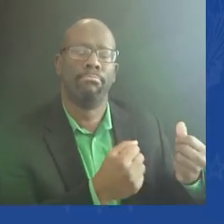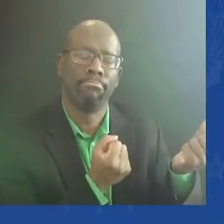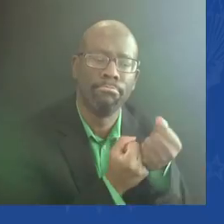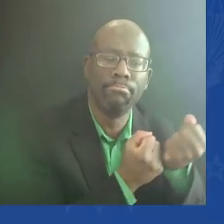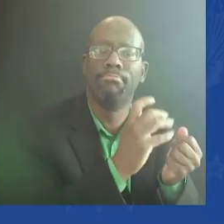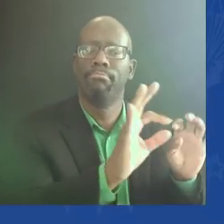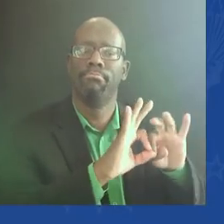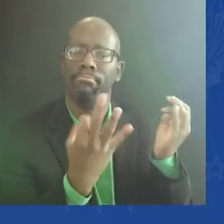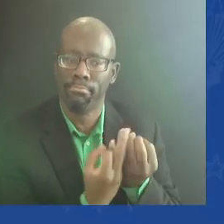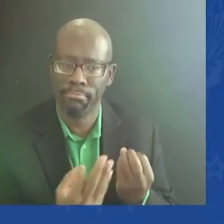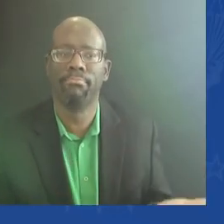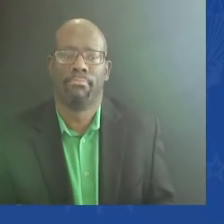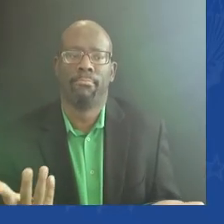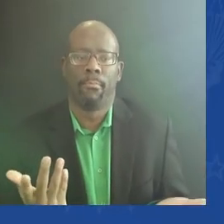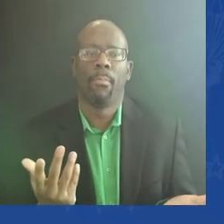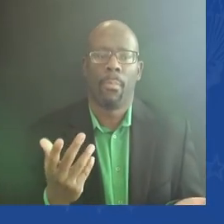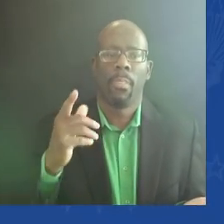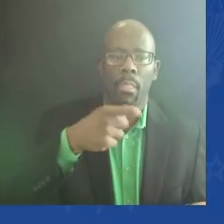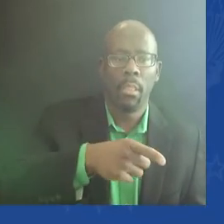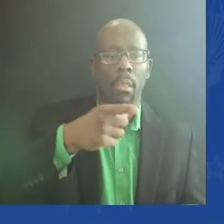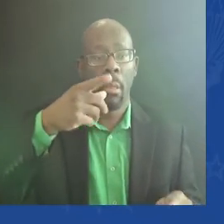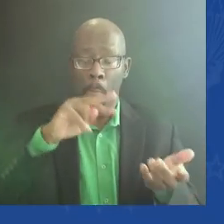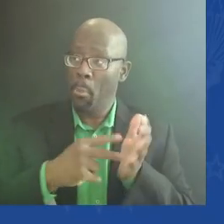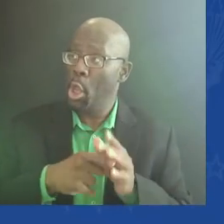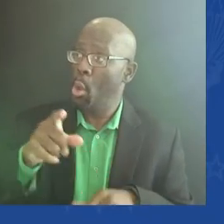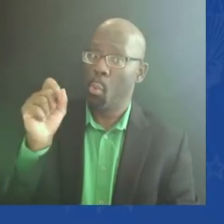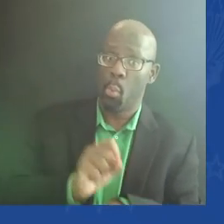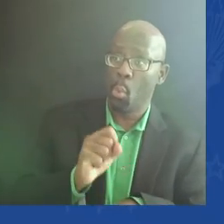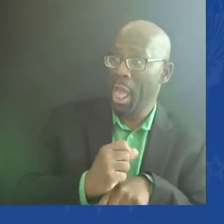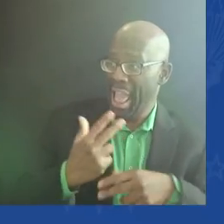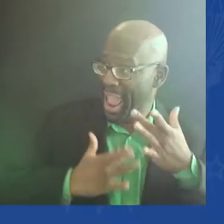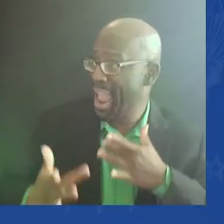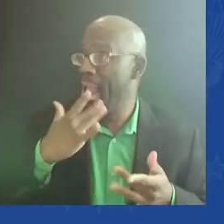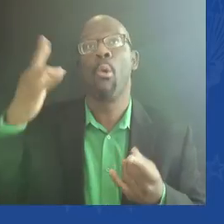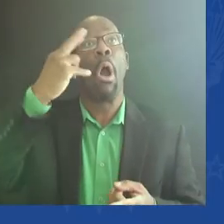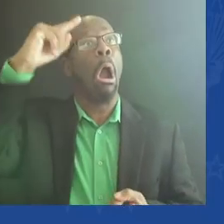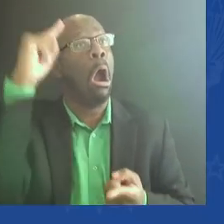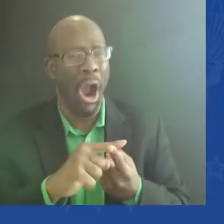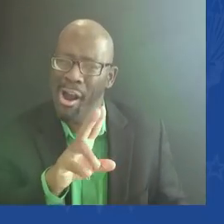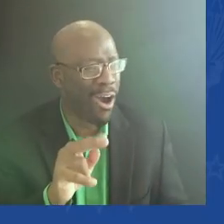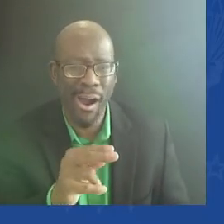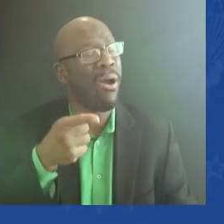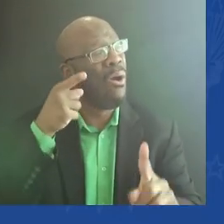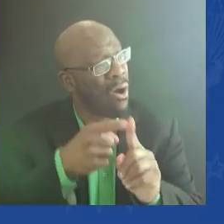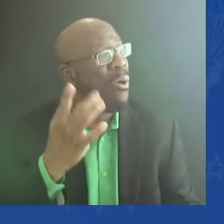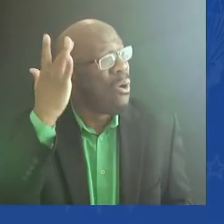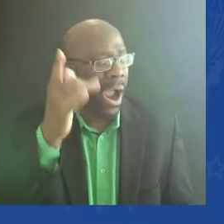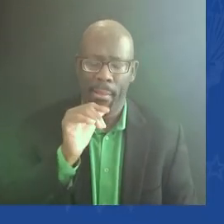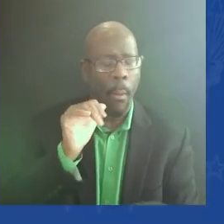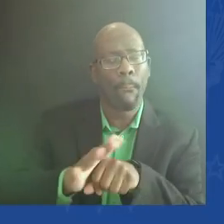And we've employed 6 million people just since I got elected. So, employment is up. The economy is actually,